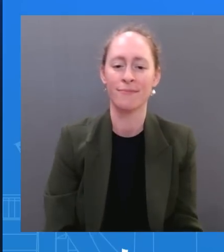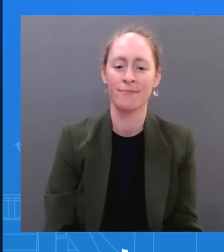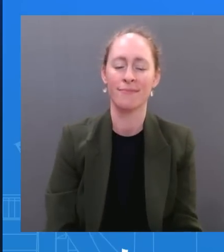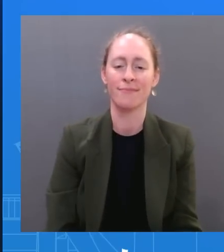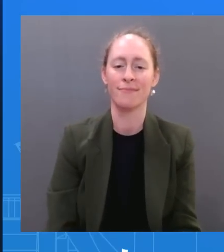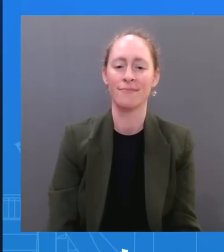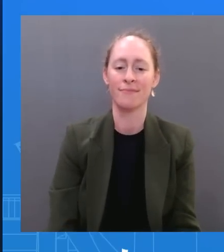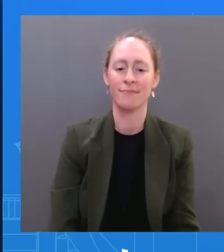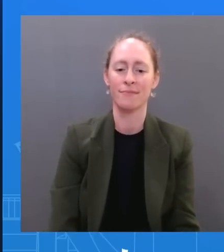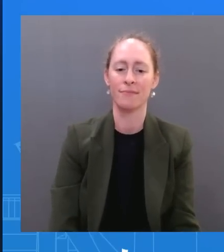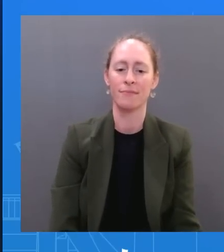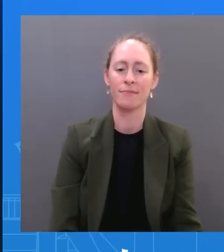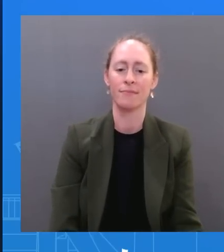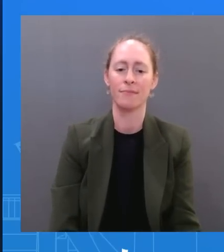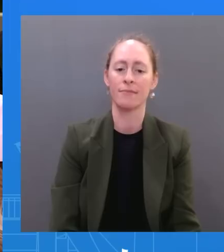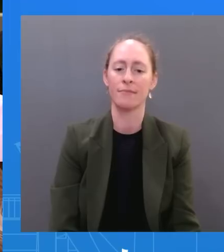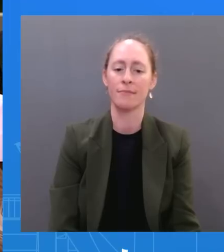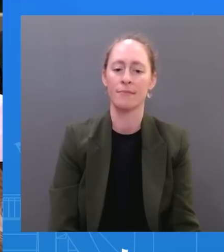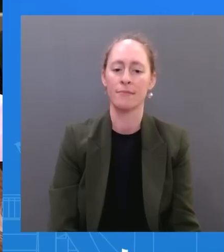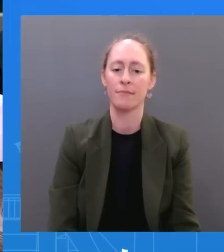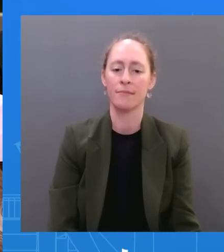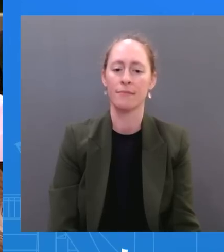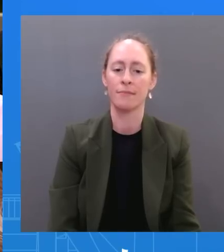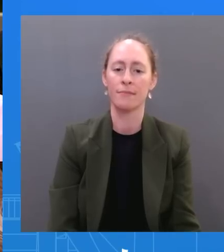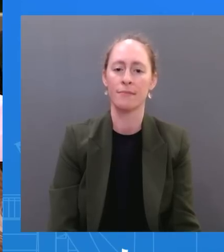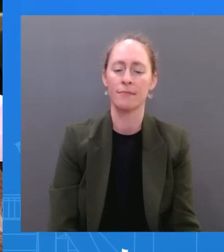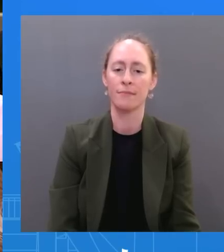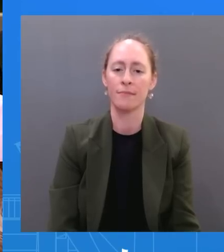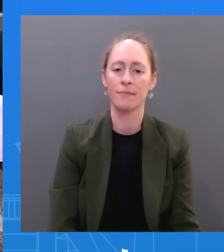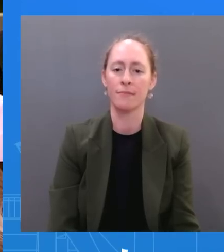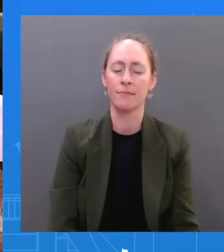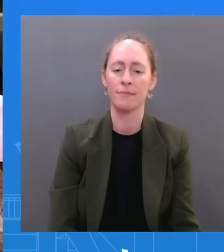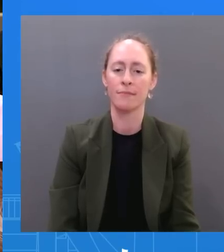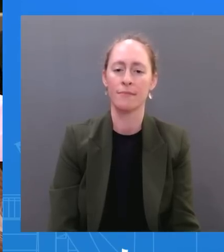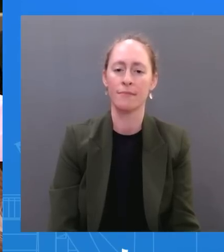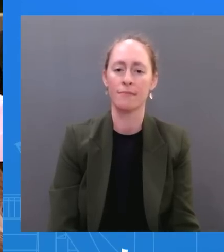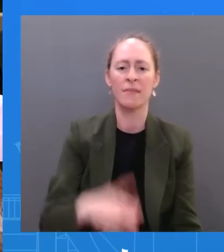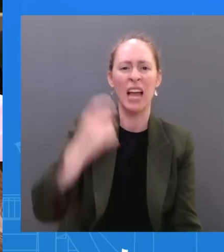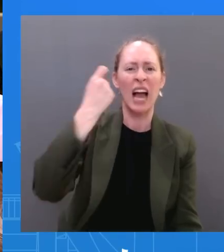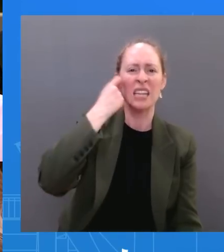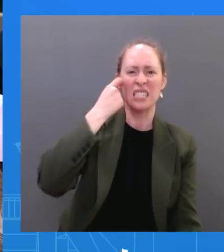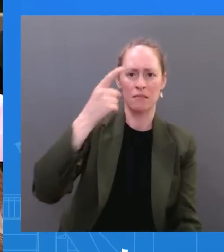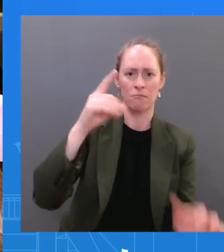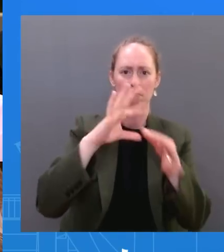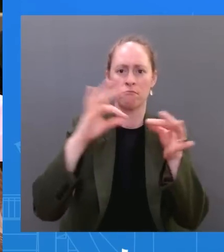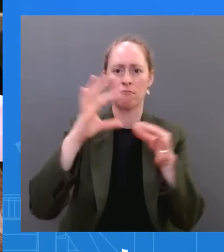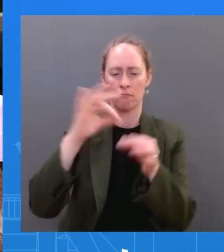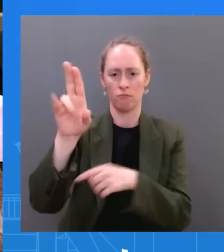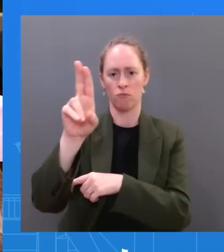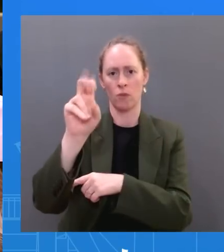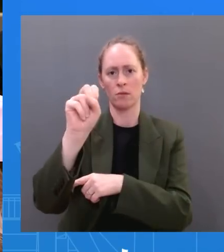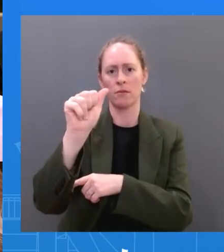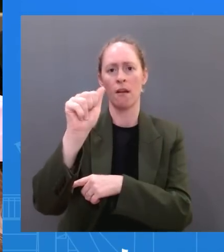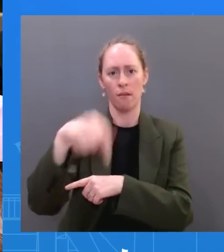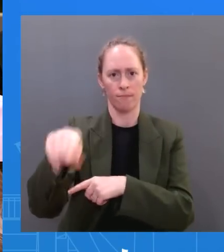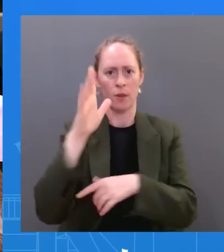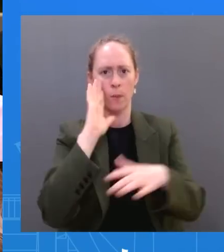was going to be working with Ukraine to craft "a strategy that ultimately achieves their objective both on the battlefield and at the negotiation table."